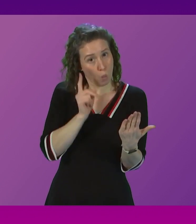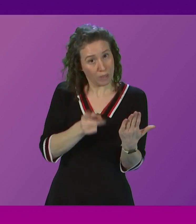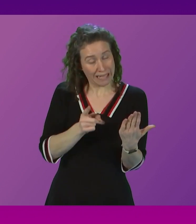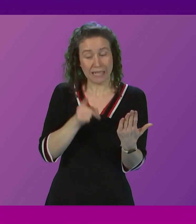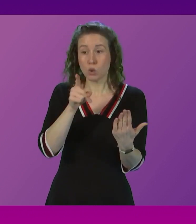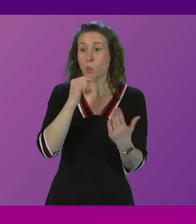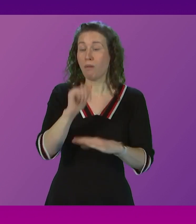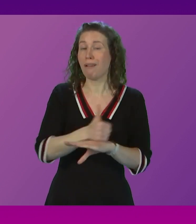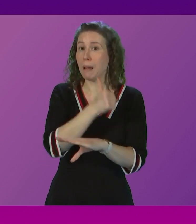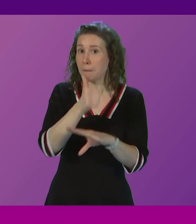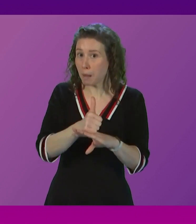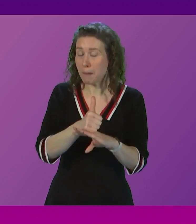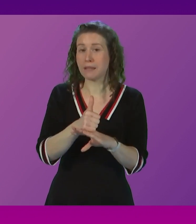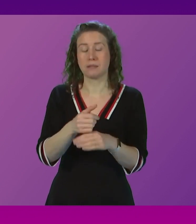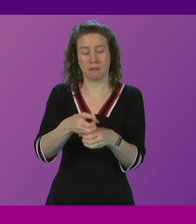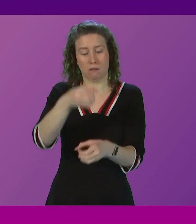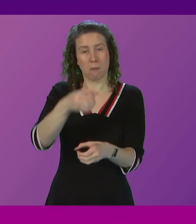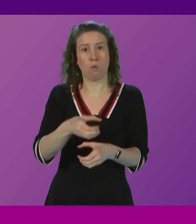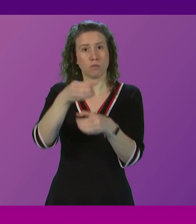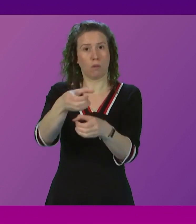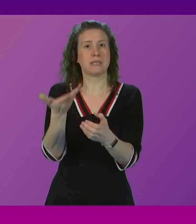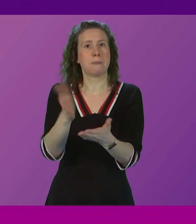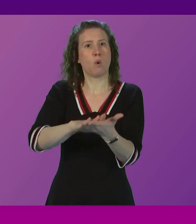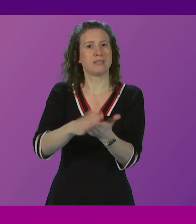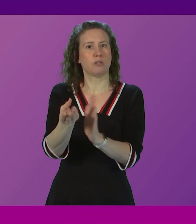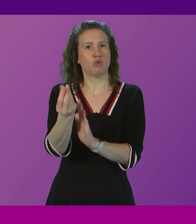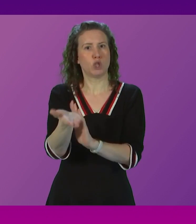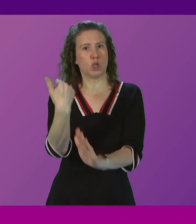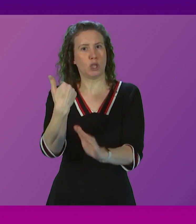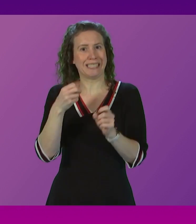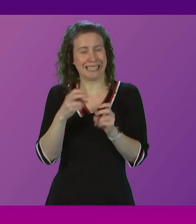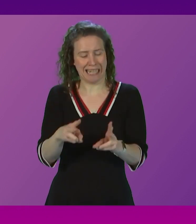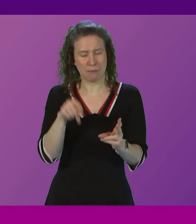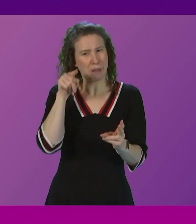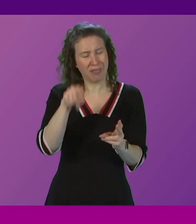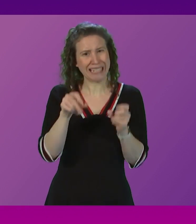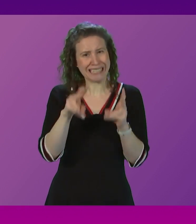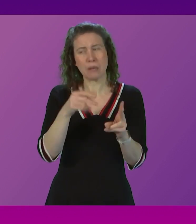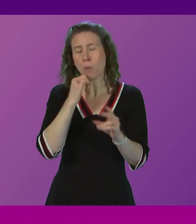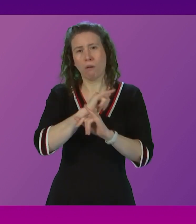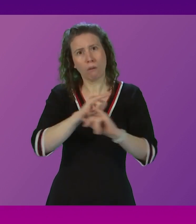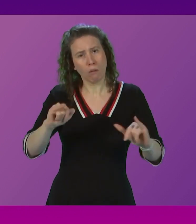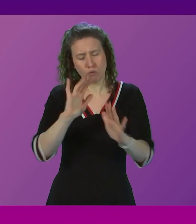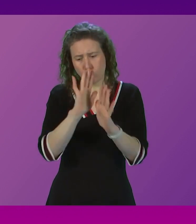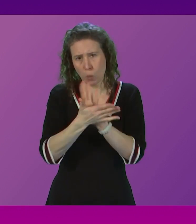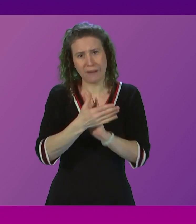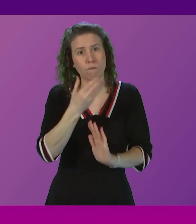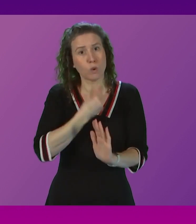the implementation of the deposit return scheme will be “ruinous for consumers and businesses”.